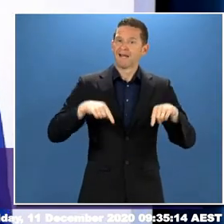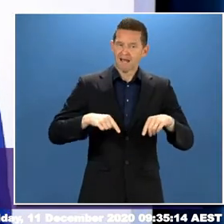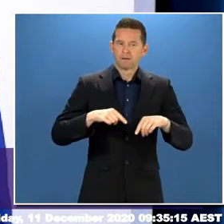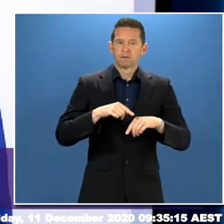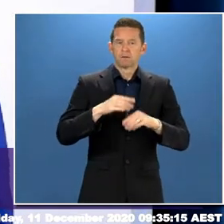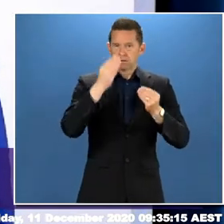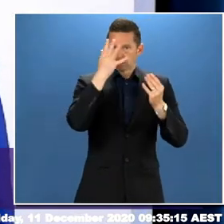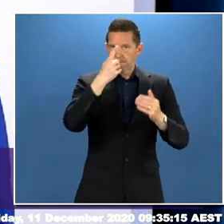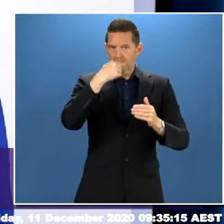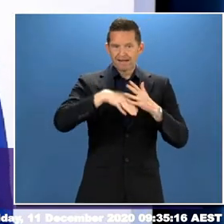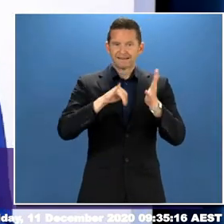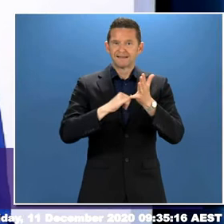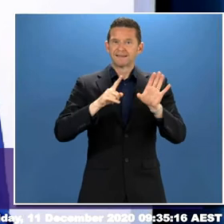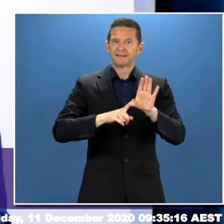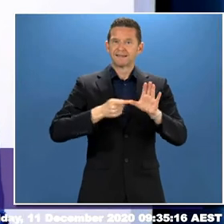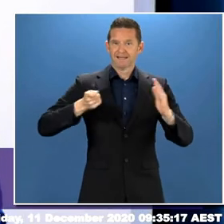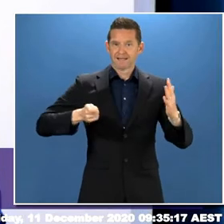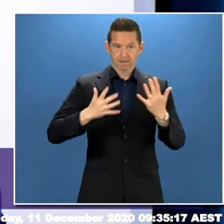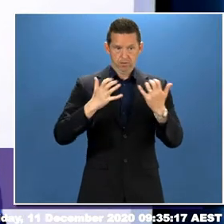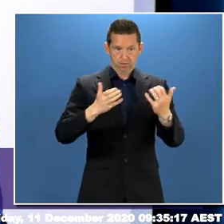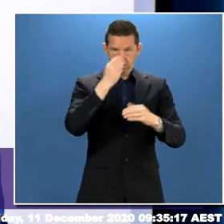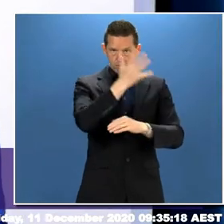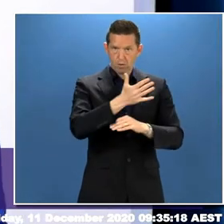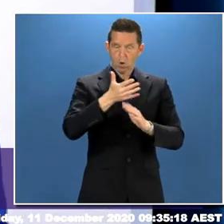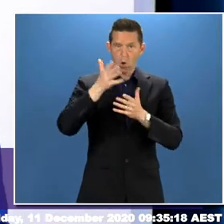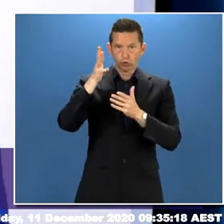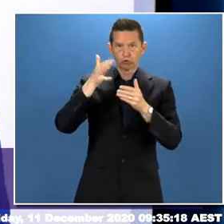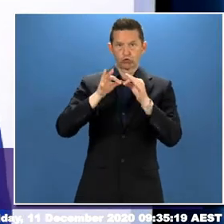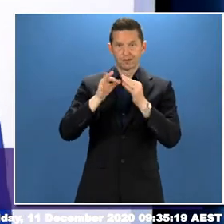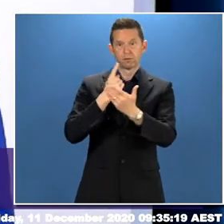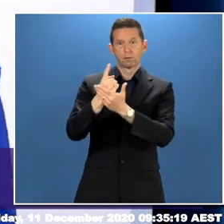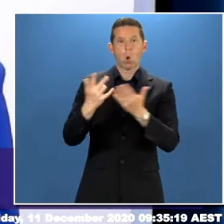room, our Auslan interpreters are based in the Brisbane hearing room